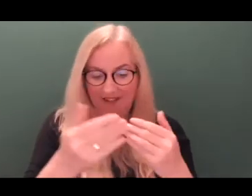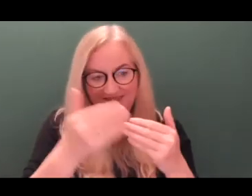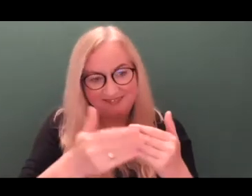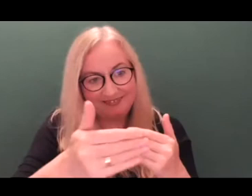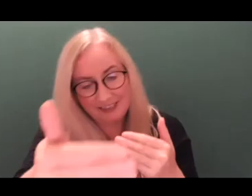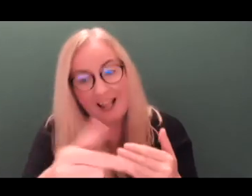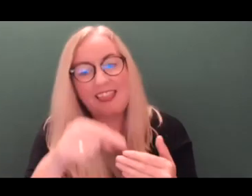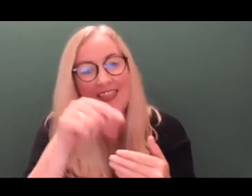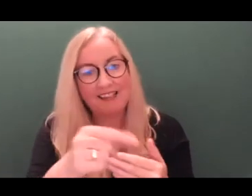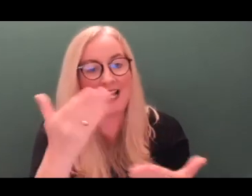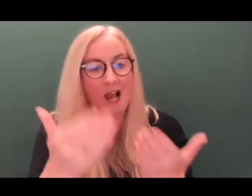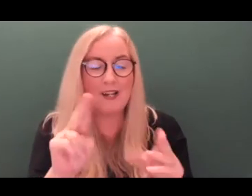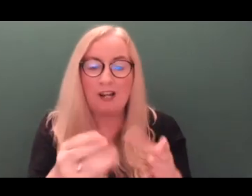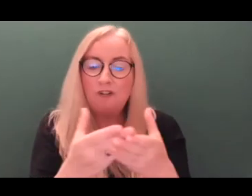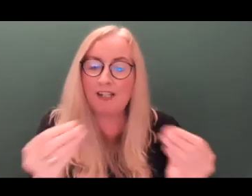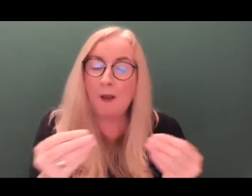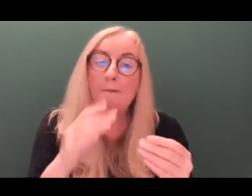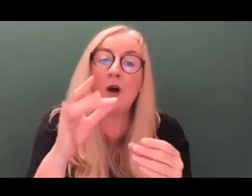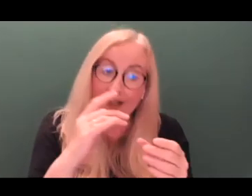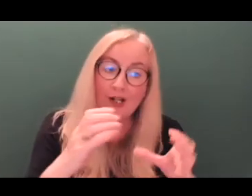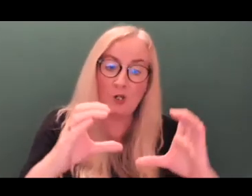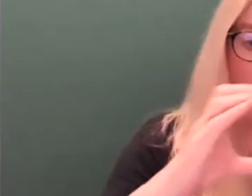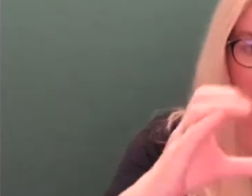resolve that as well as the communications piece. >>: Thank you. Gary?